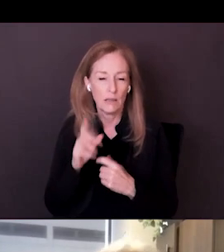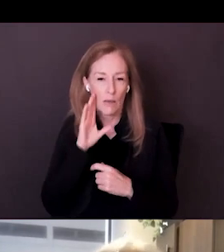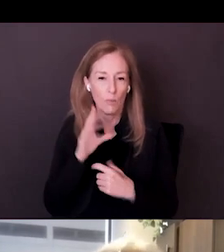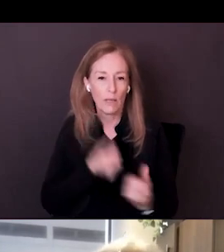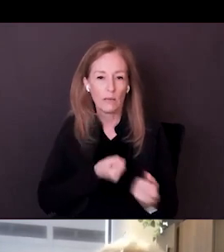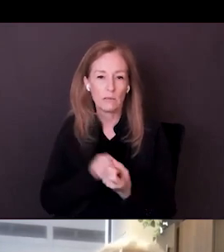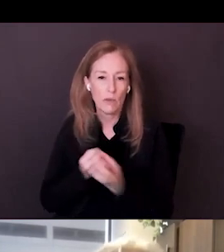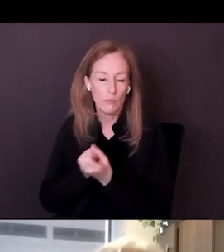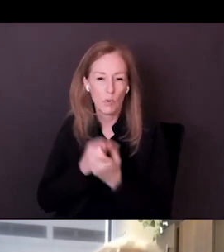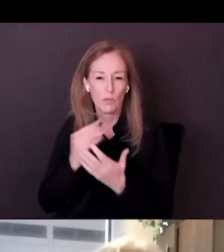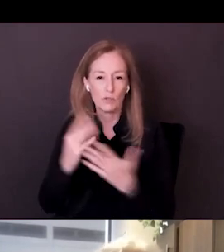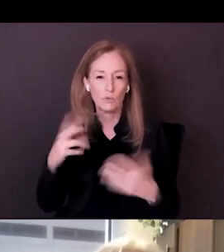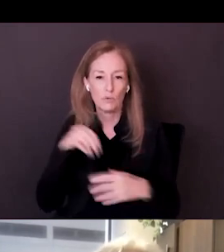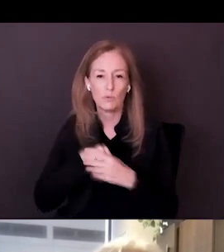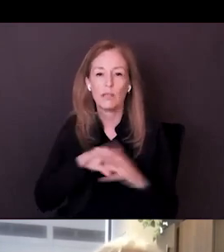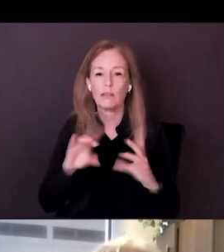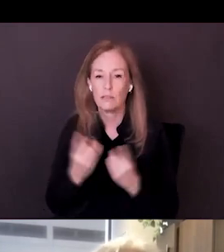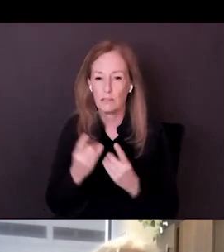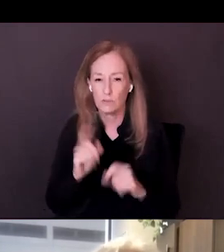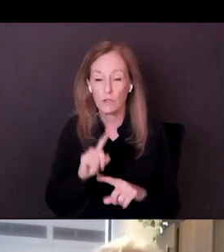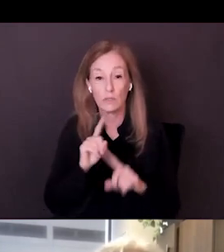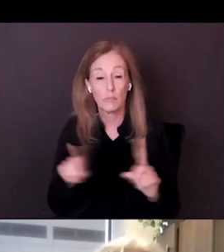DISTRICT, BUT WHEN IT COMES TO THE POINT WHERE THEY NEED